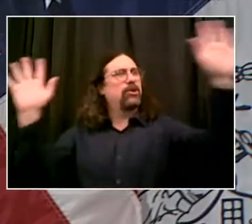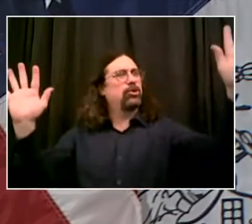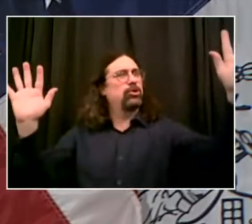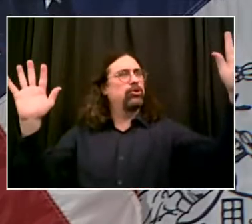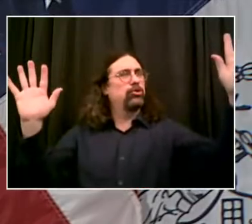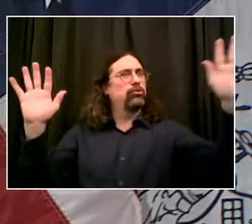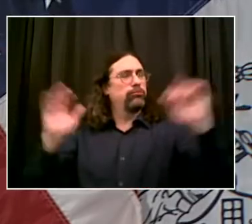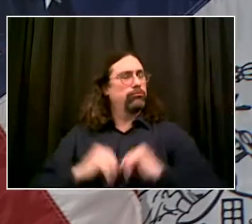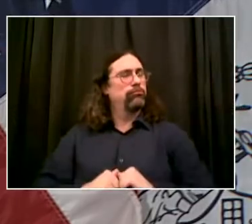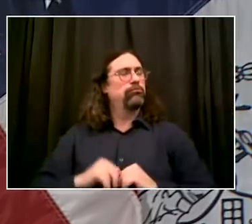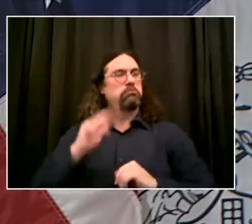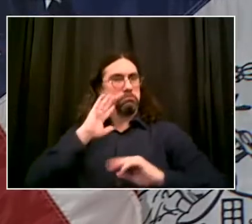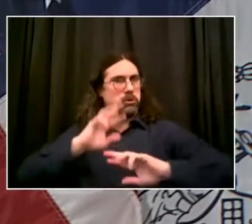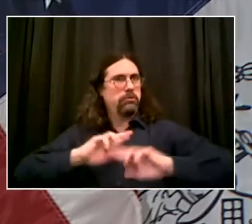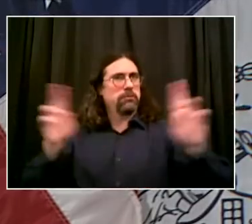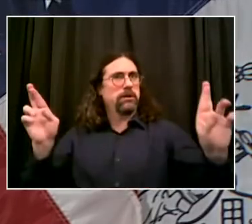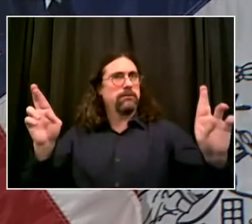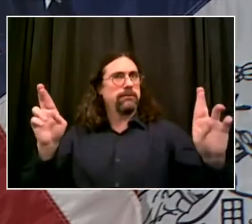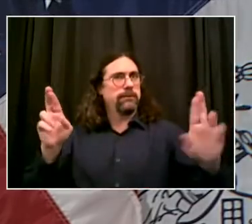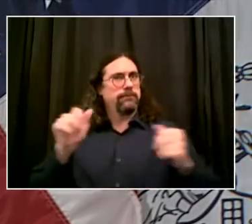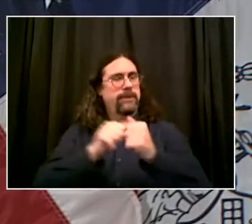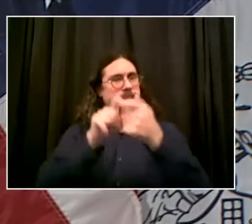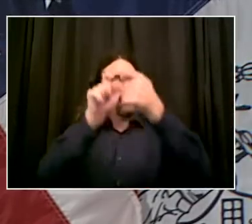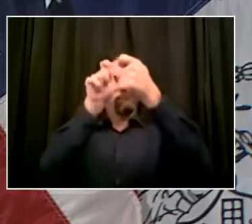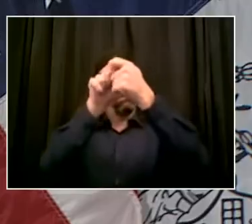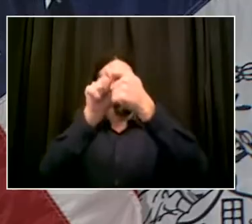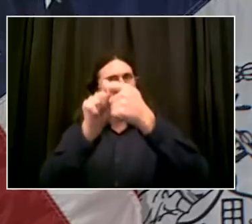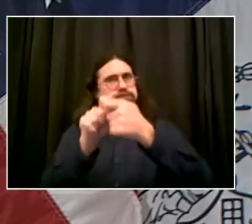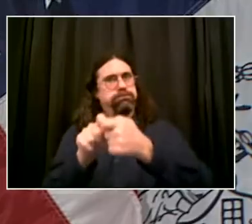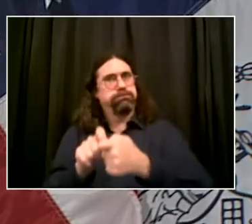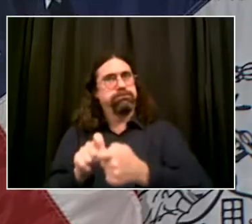ACHIEVEMENT. OUR SCHOOLS ARE GOING TO COME BACK STRONGER THAN EVER, I